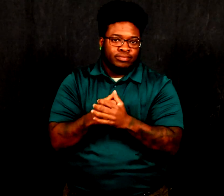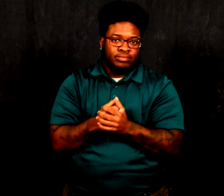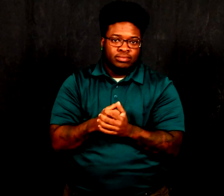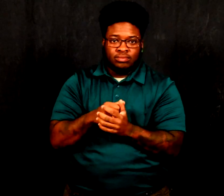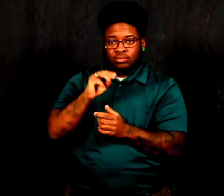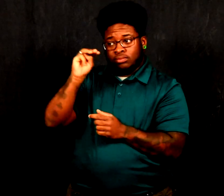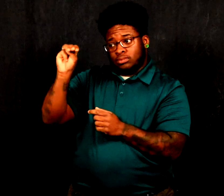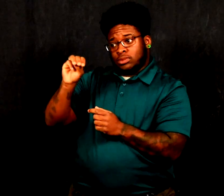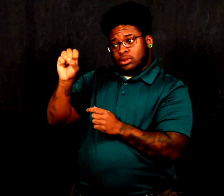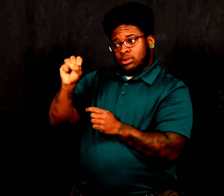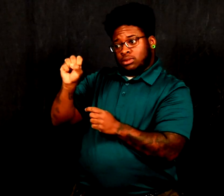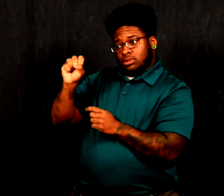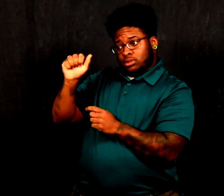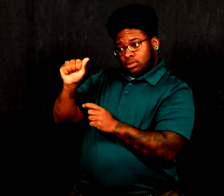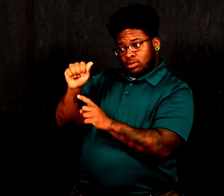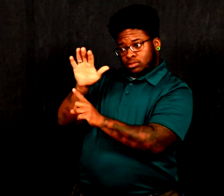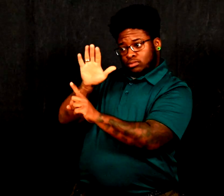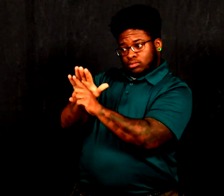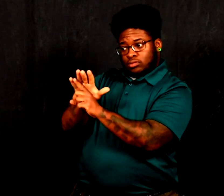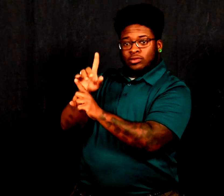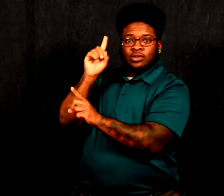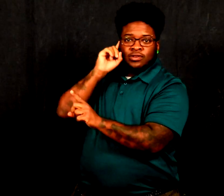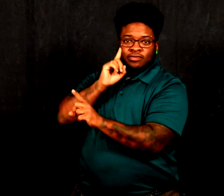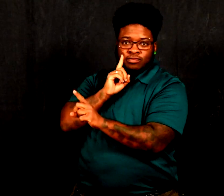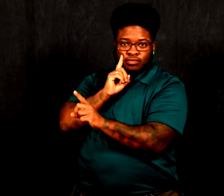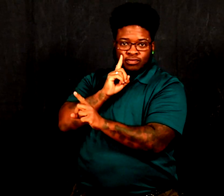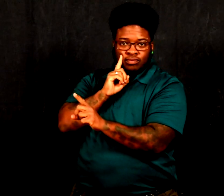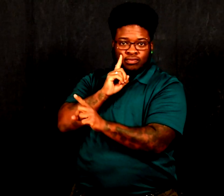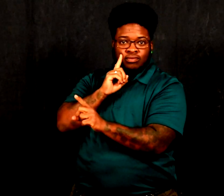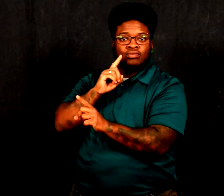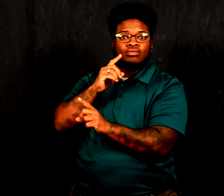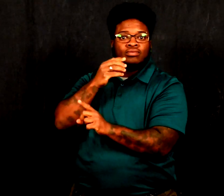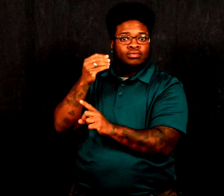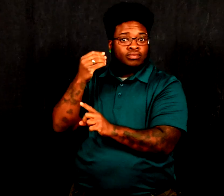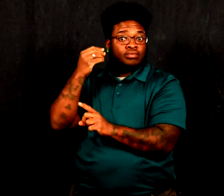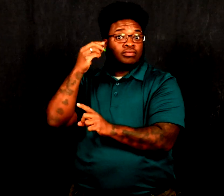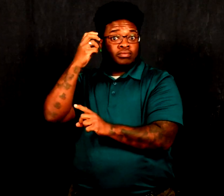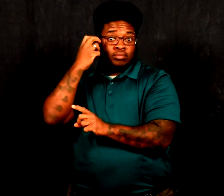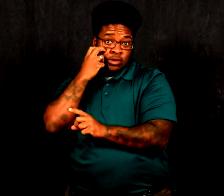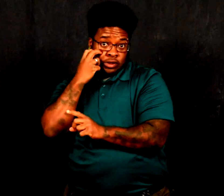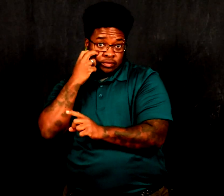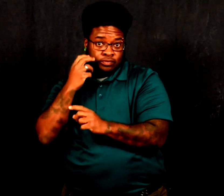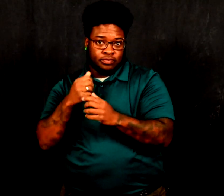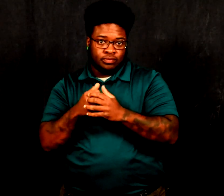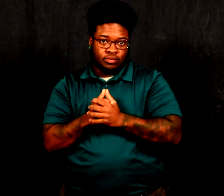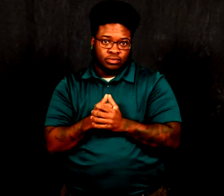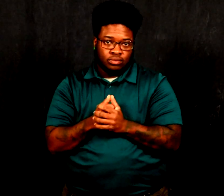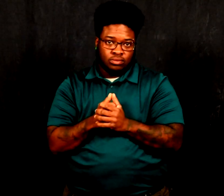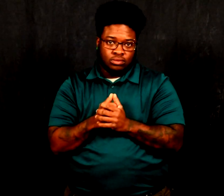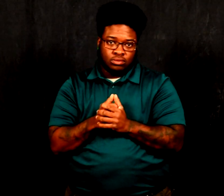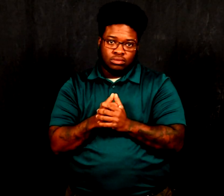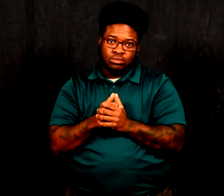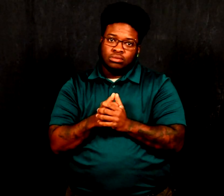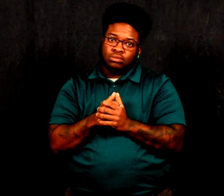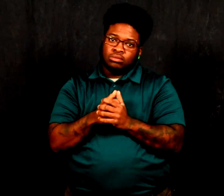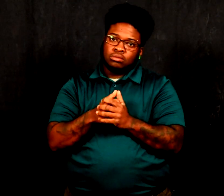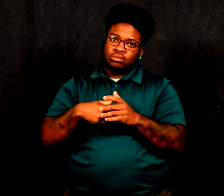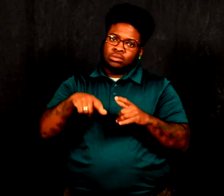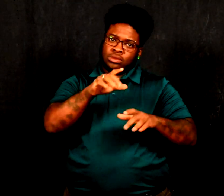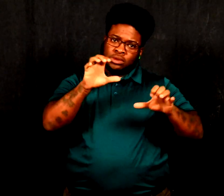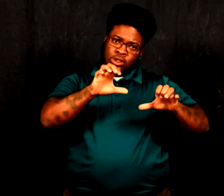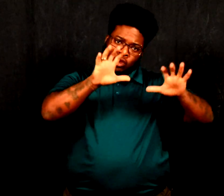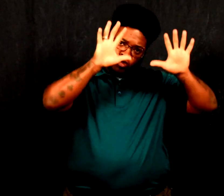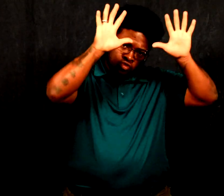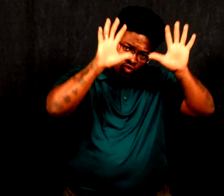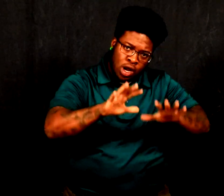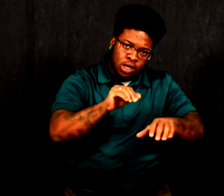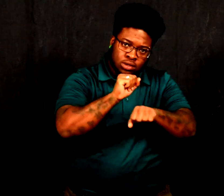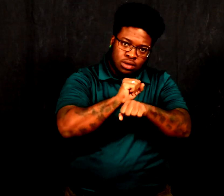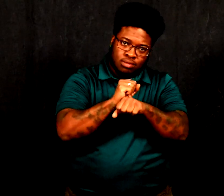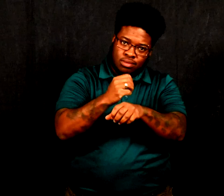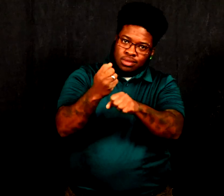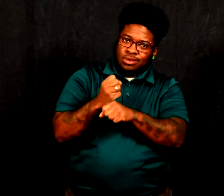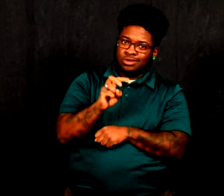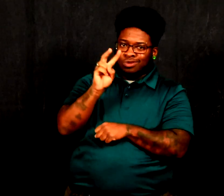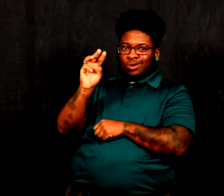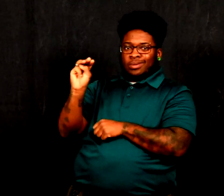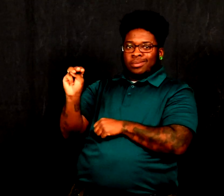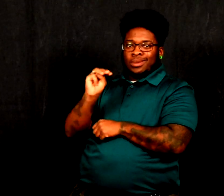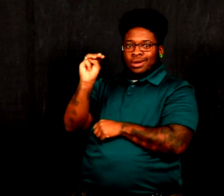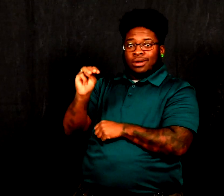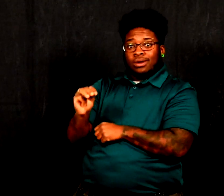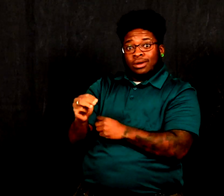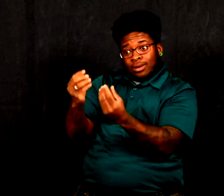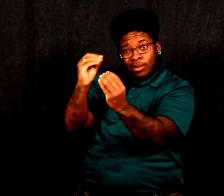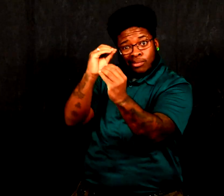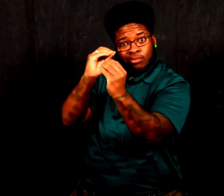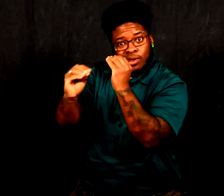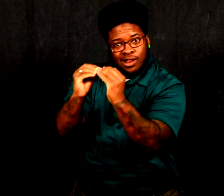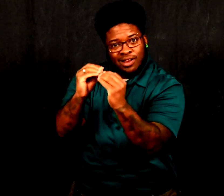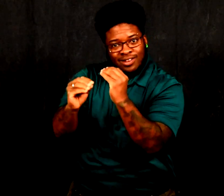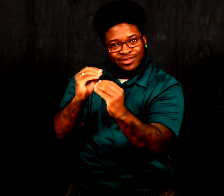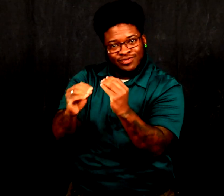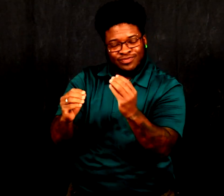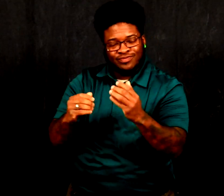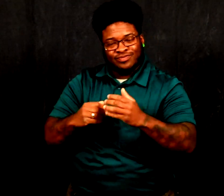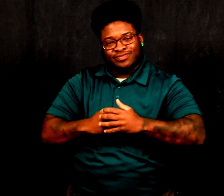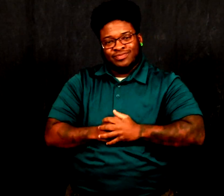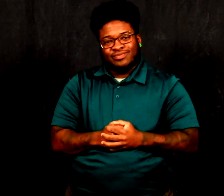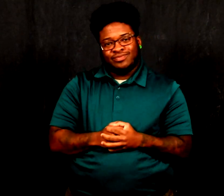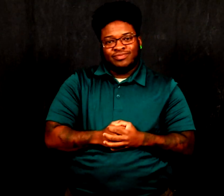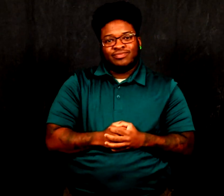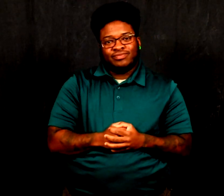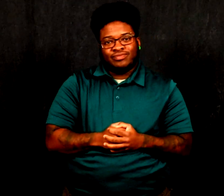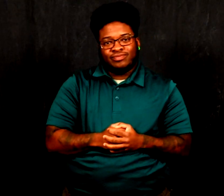MSA did a great job and got $2 million for maintenance.